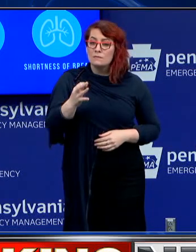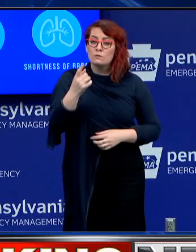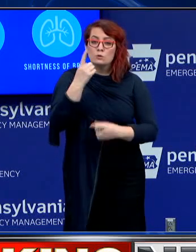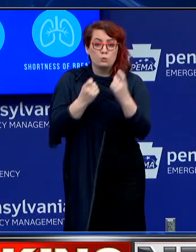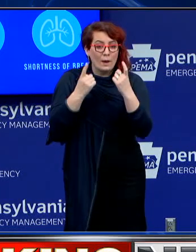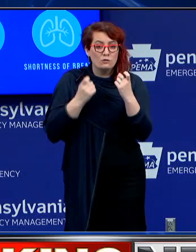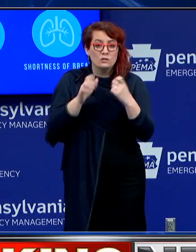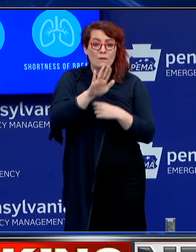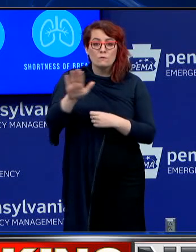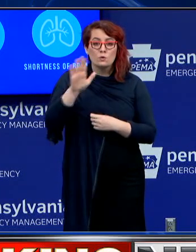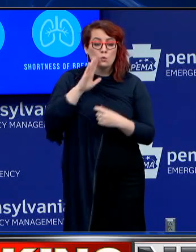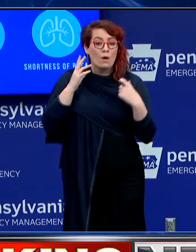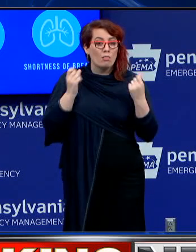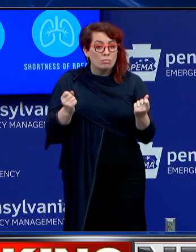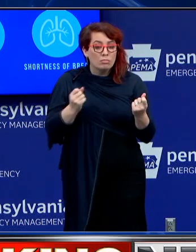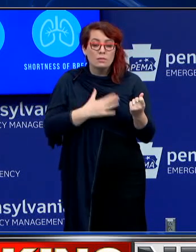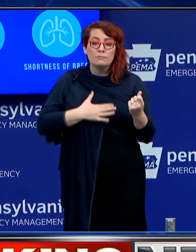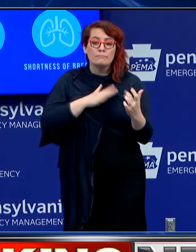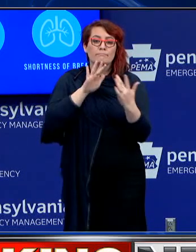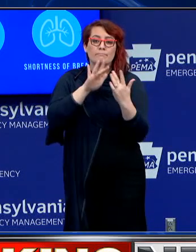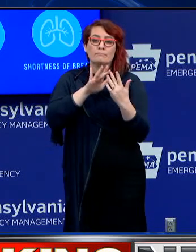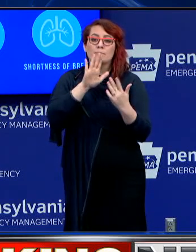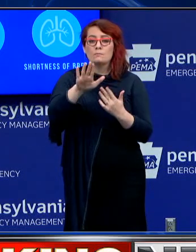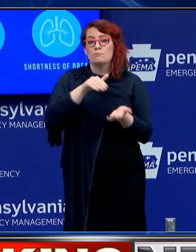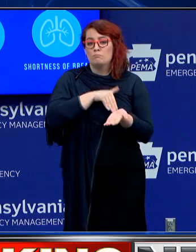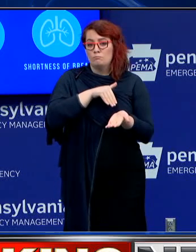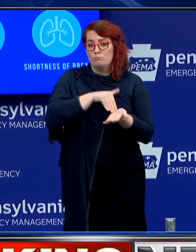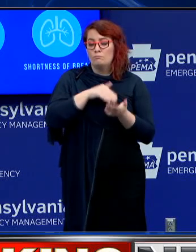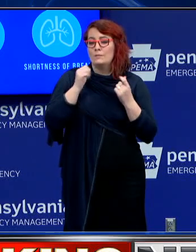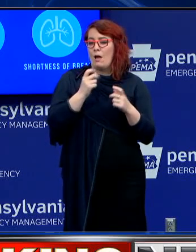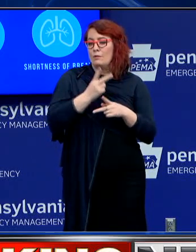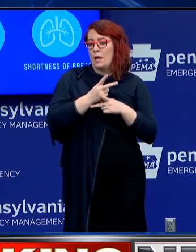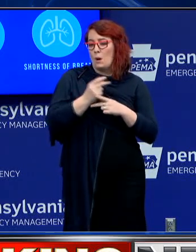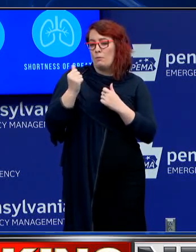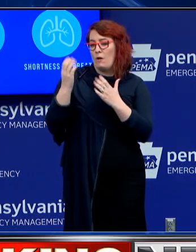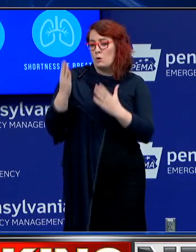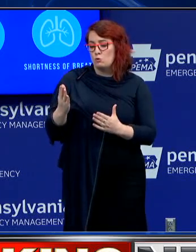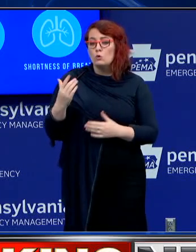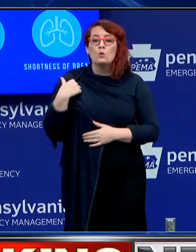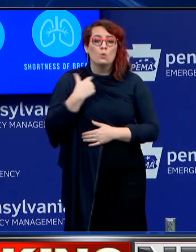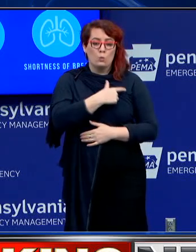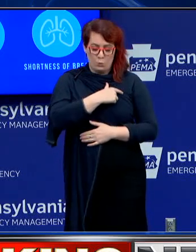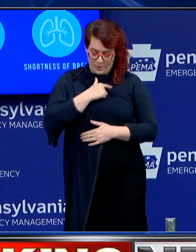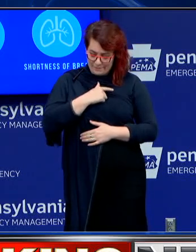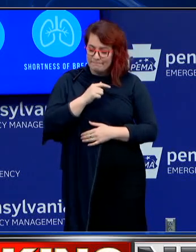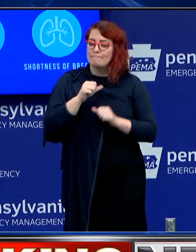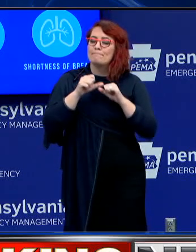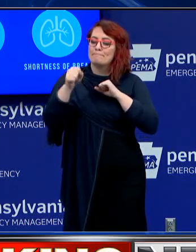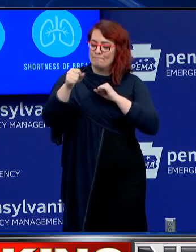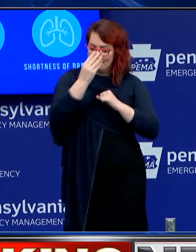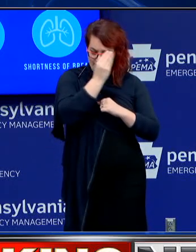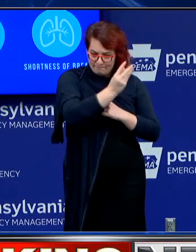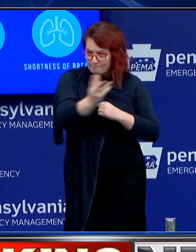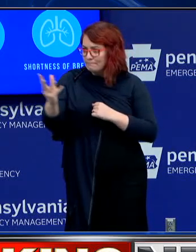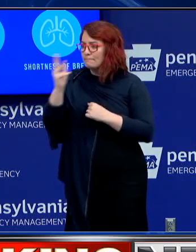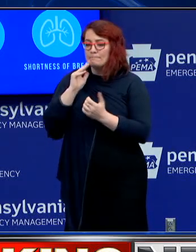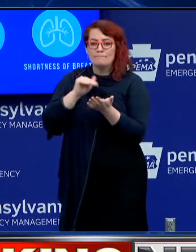PLAY. I MEAN, SEE YOUR SCIENCE TEACHER OVER HERE SAYING GIVE IT TO ME. I MEAN, SEE YOUR SCIENCE TEACHER OVER HERE SAYING GIVE IT TO ME. NICE CHOICE HOLDING ON.